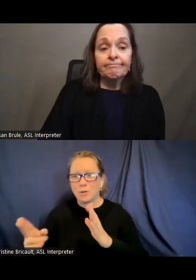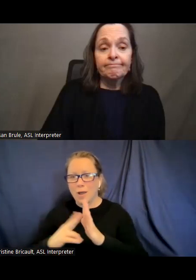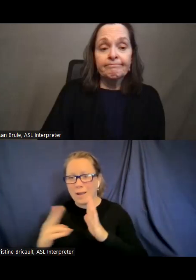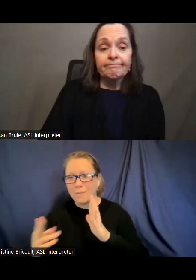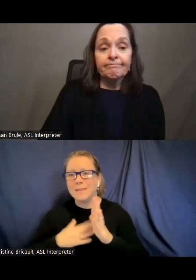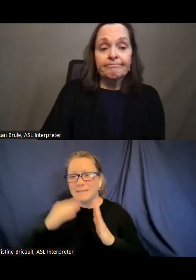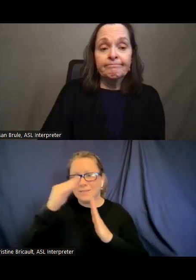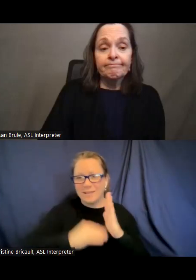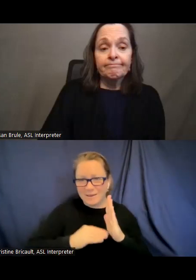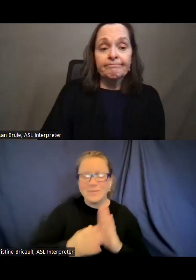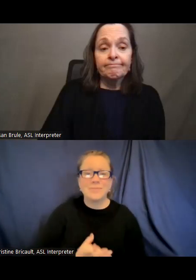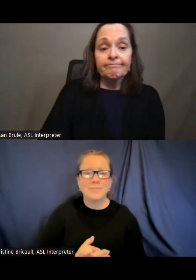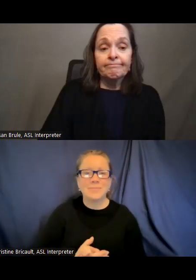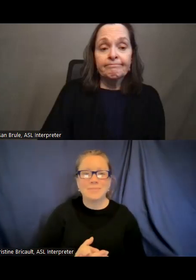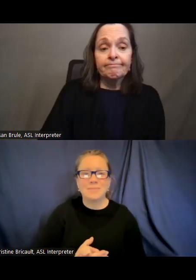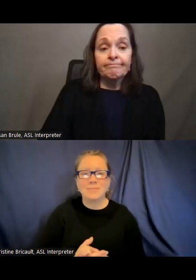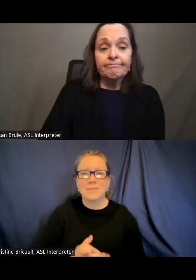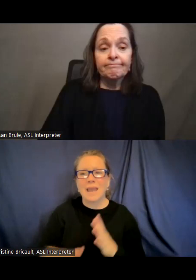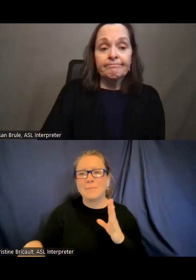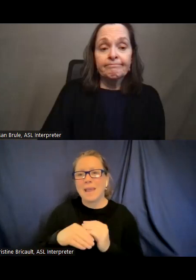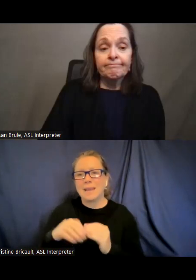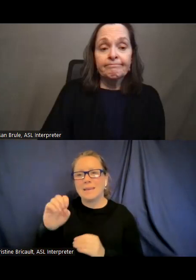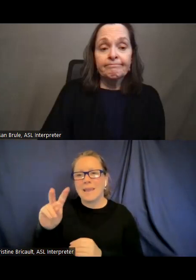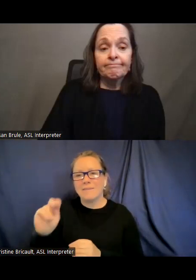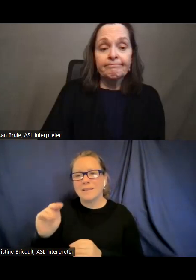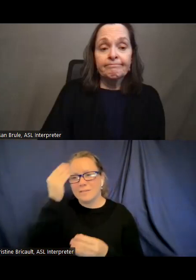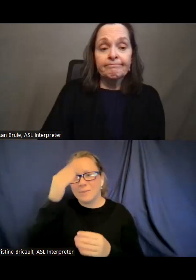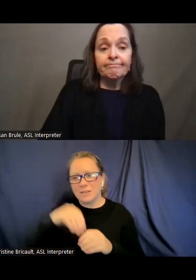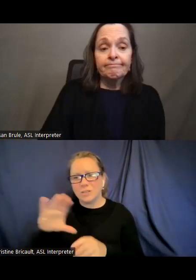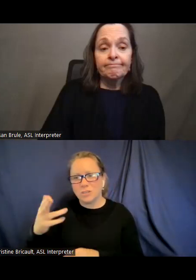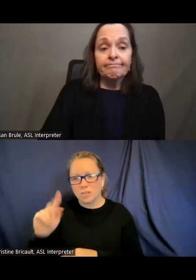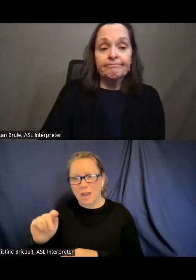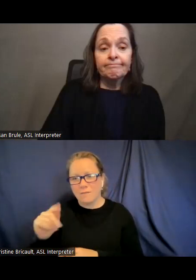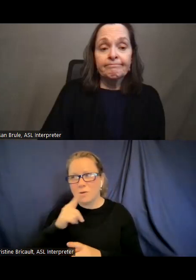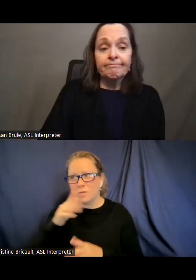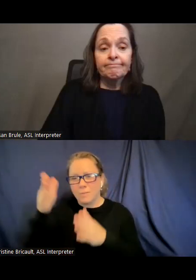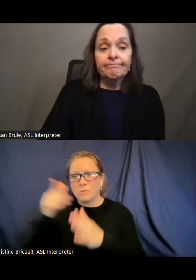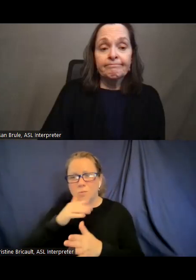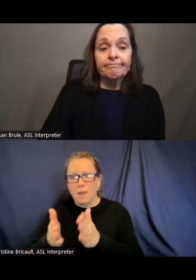Make sure you fill it out. I'm going to put Evan's information in the chat for whoever asked that question. Great.